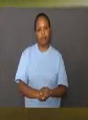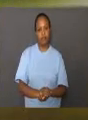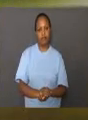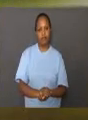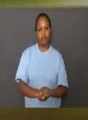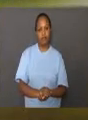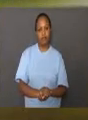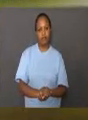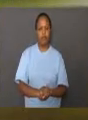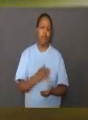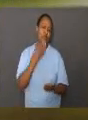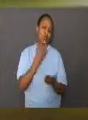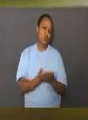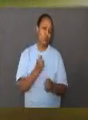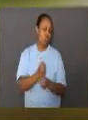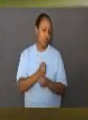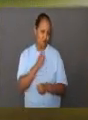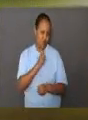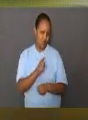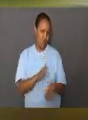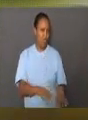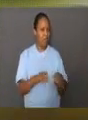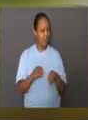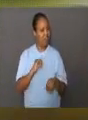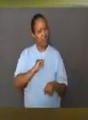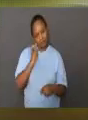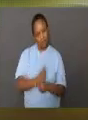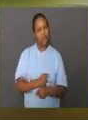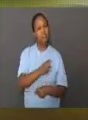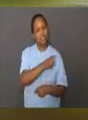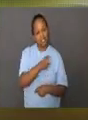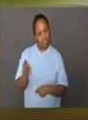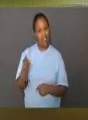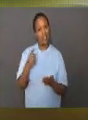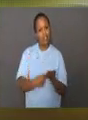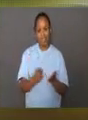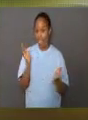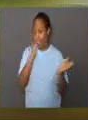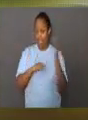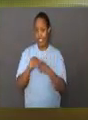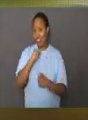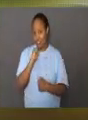well done students i am sure you did not have difficulty answering this question